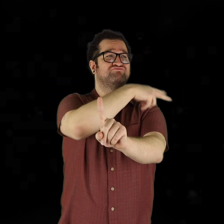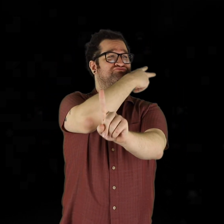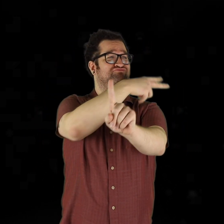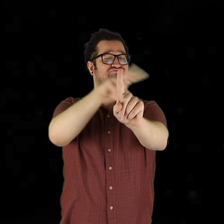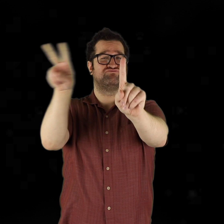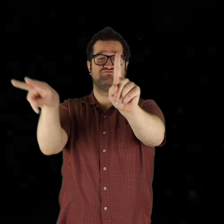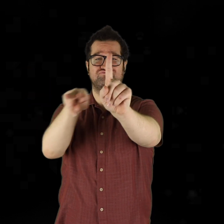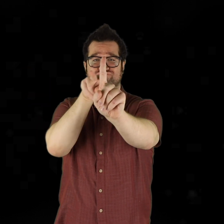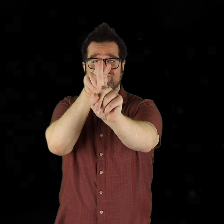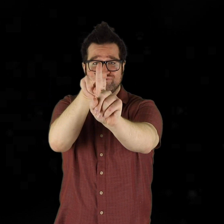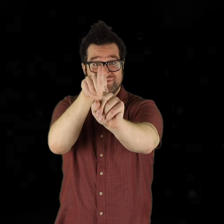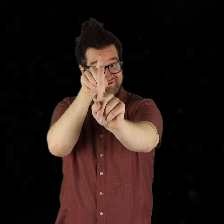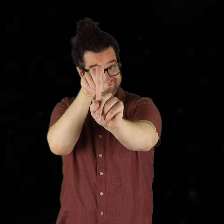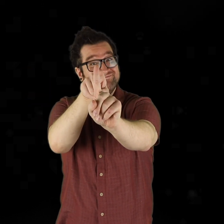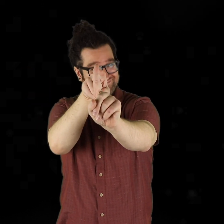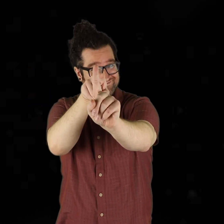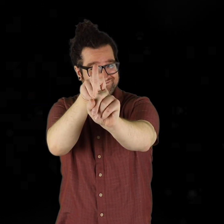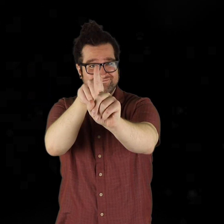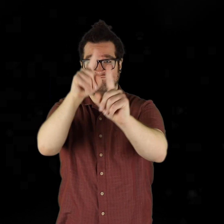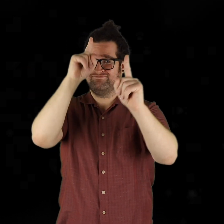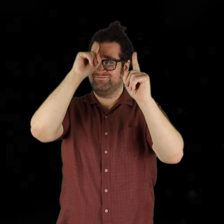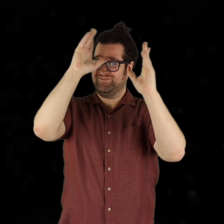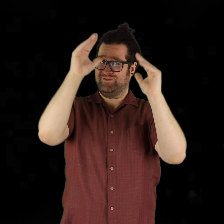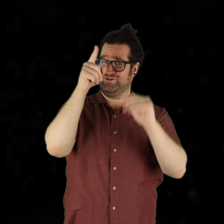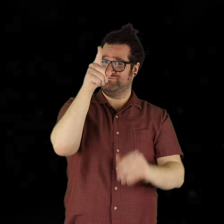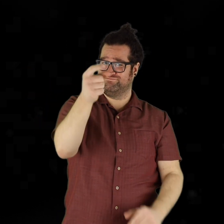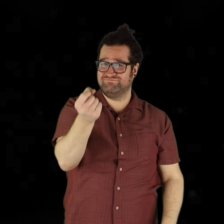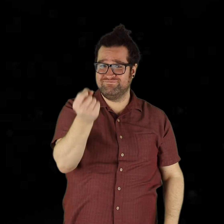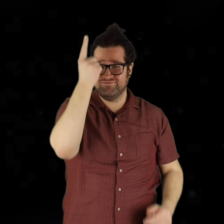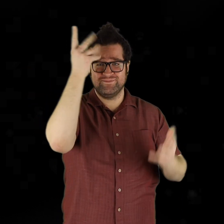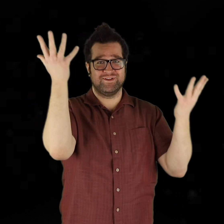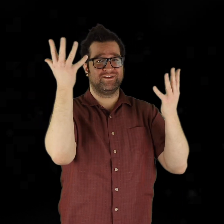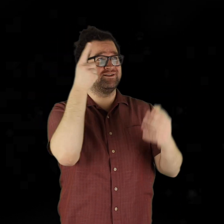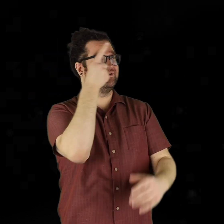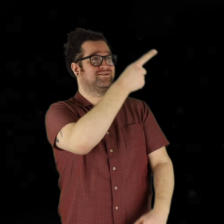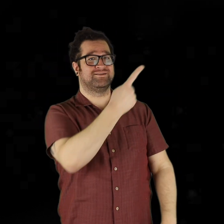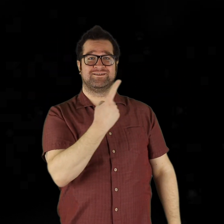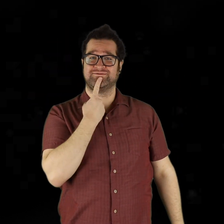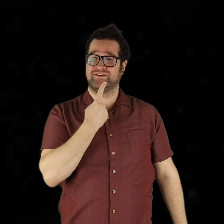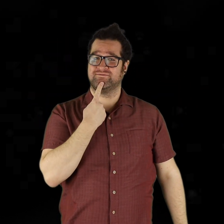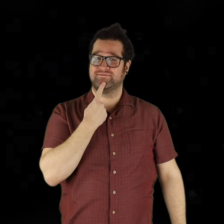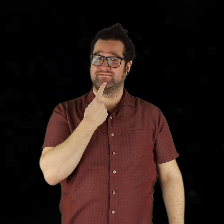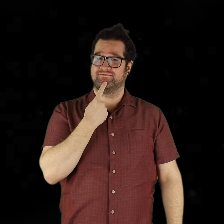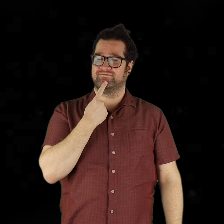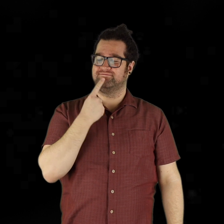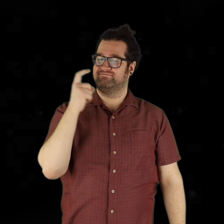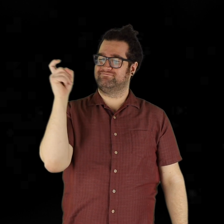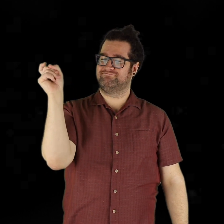And then when she does come around to you, She expects you to know what she's said?